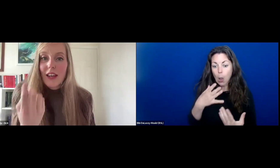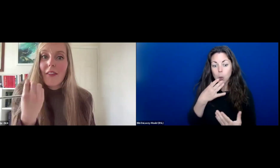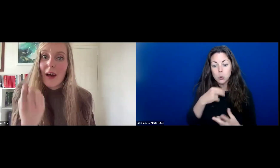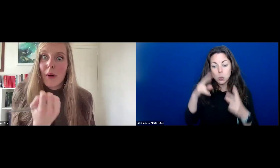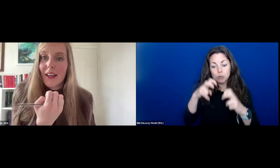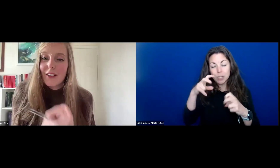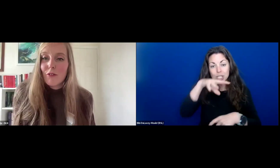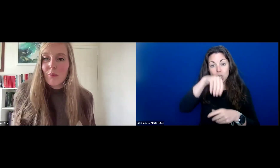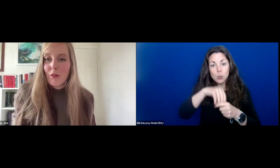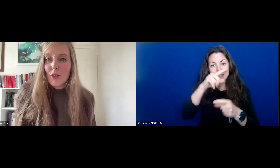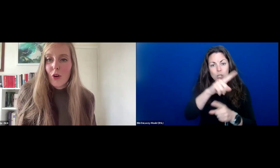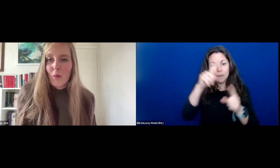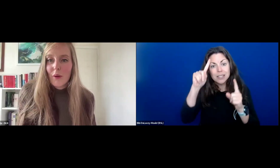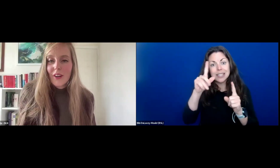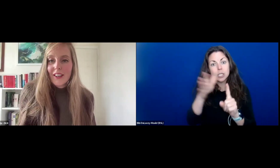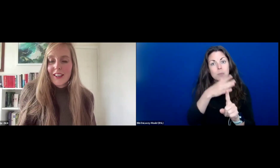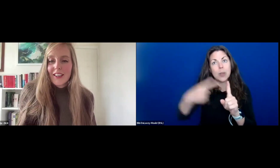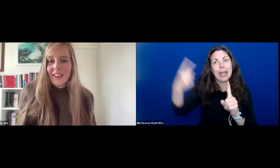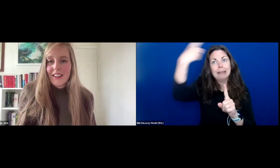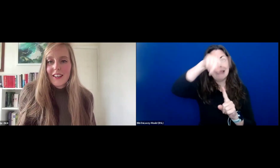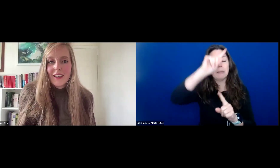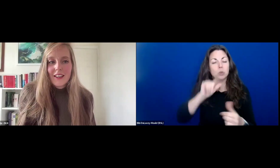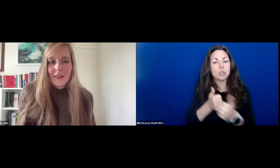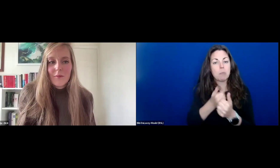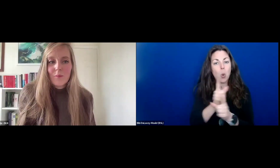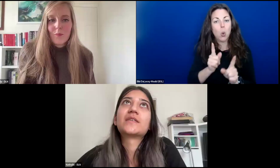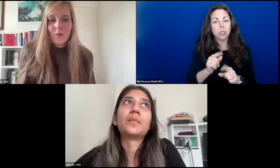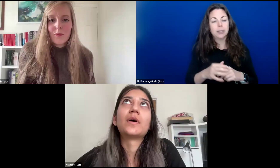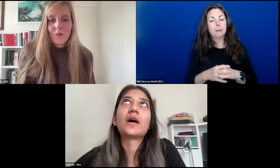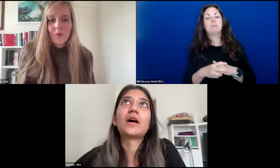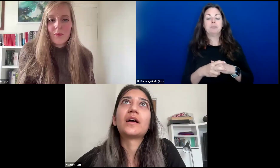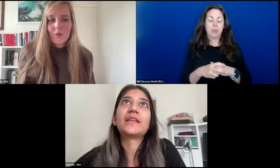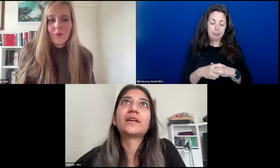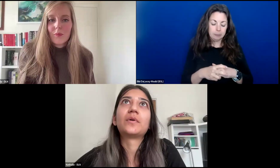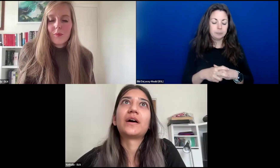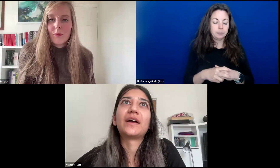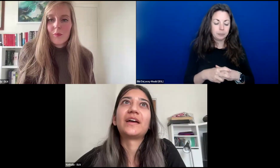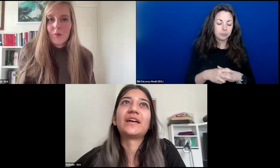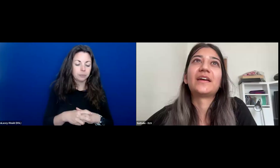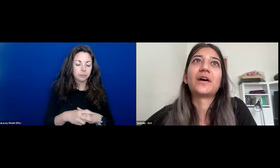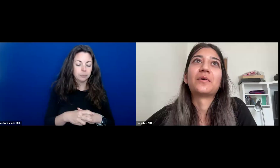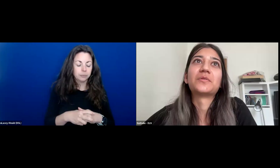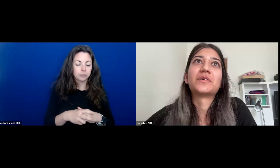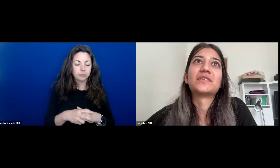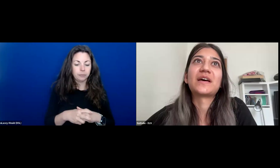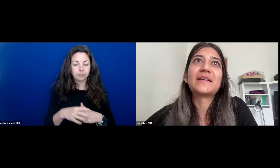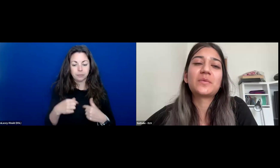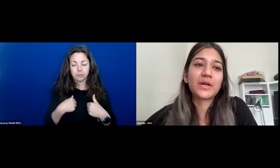level, to get that buy-in from, from the top. Nathalie: Yeah, so I think what I found was I ended